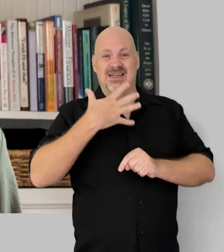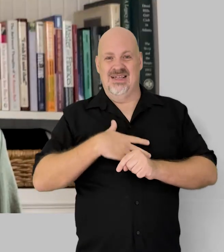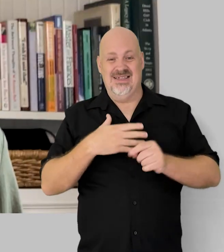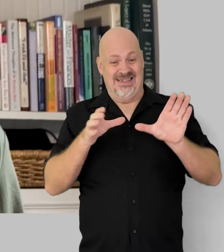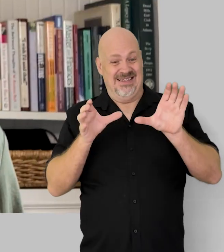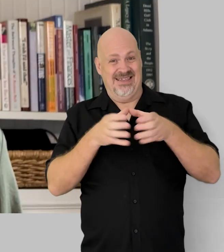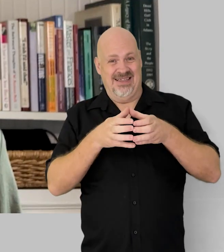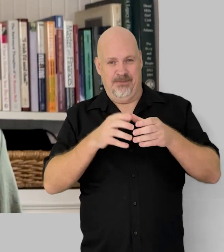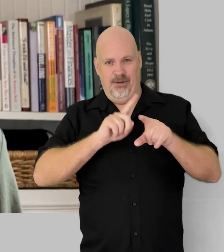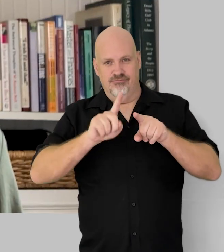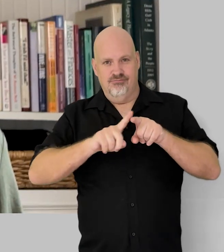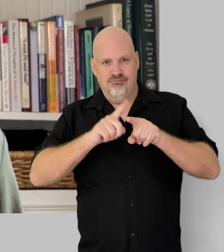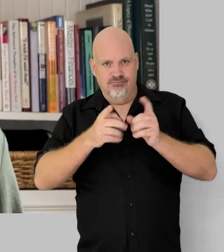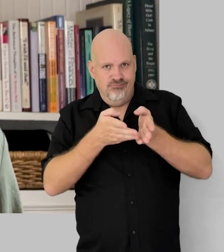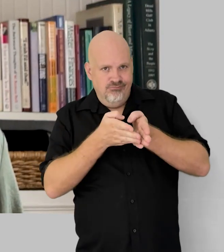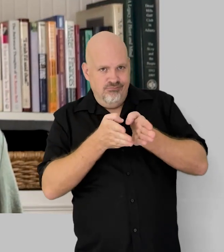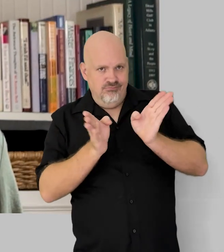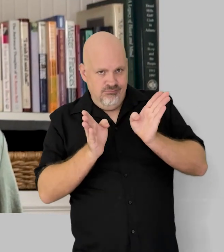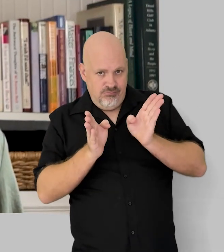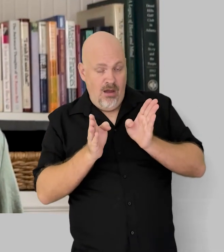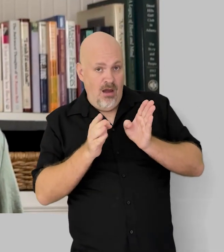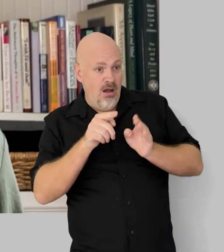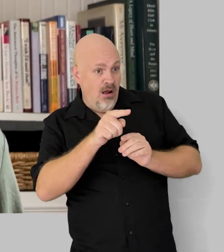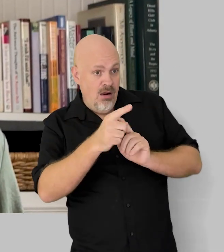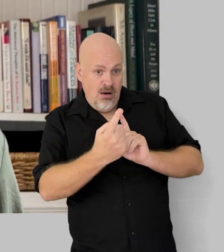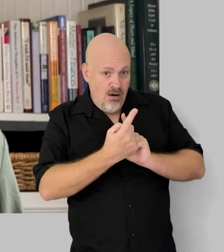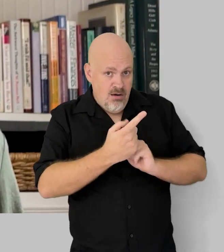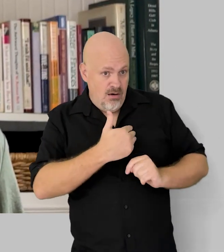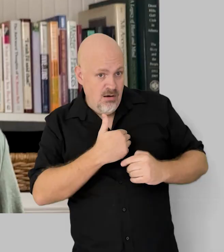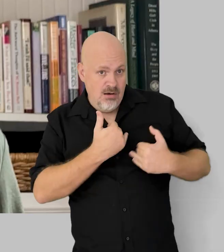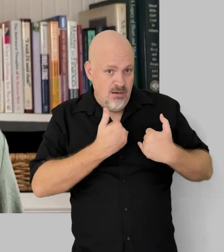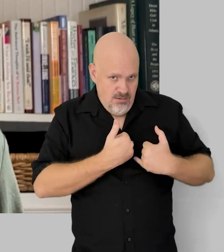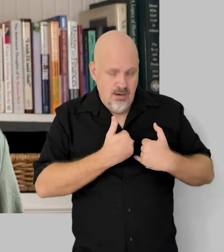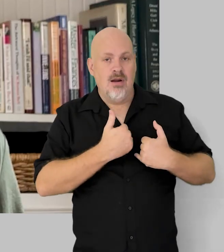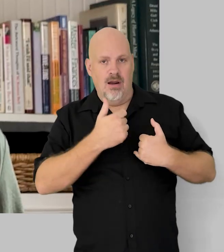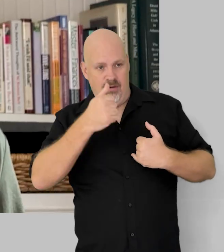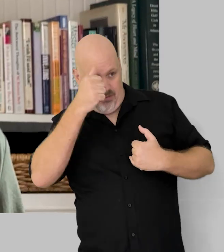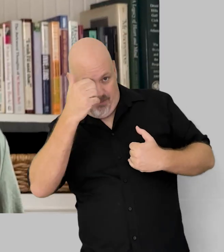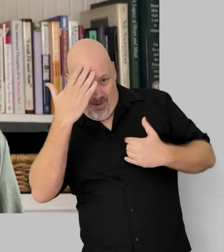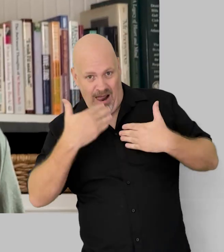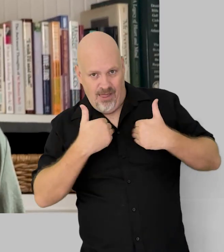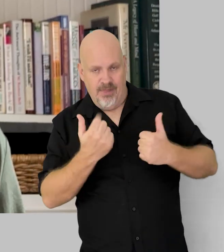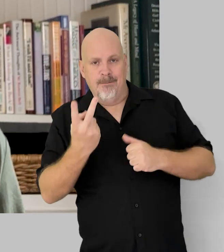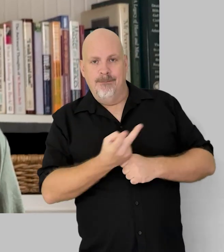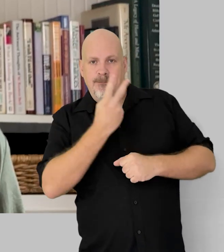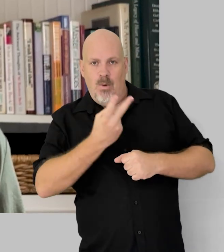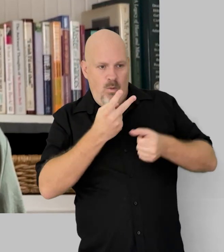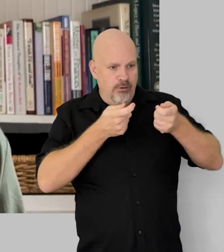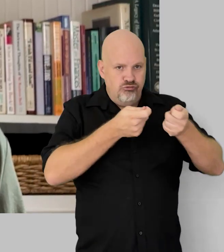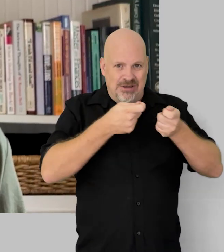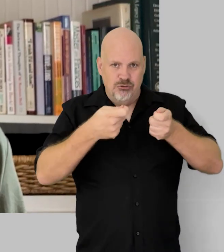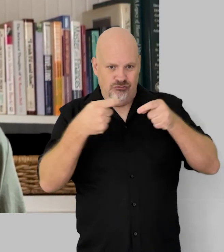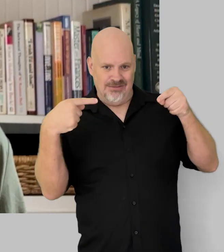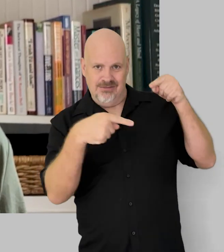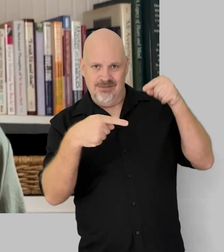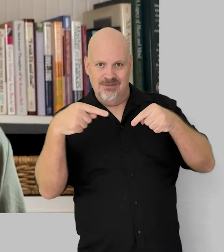Ultimately, the causes of disparities based on mental health are multilevel and multifactorial